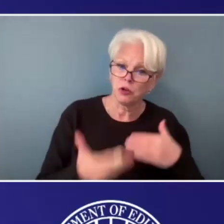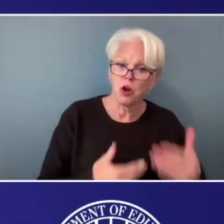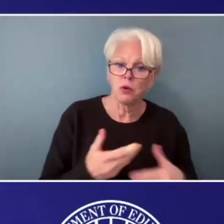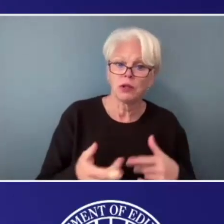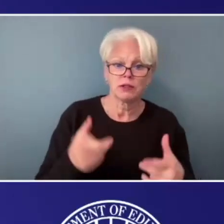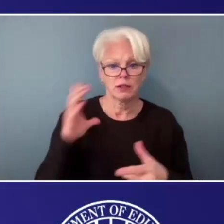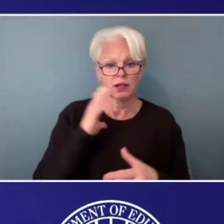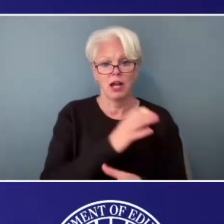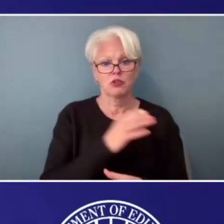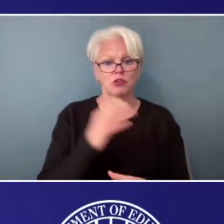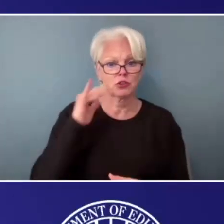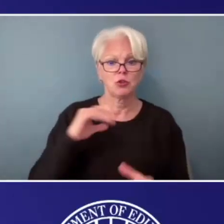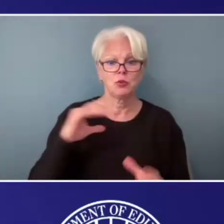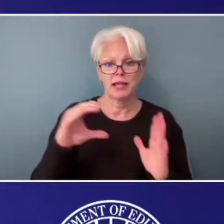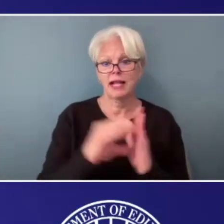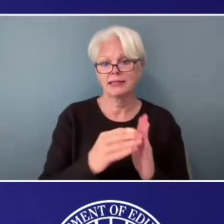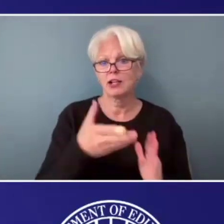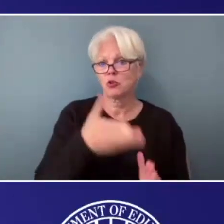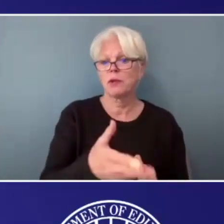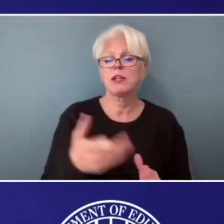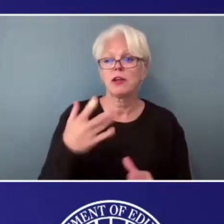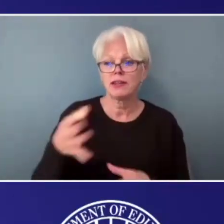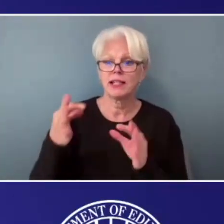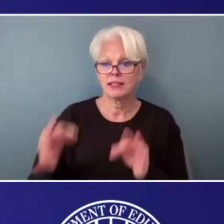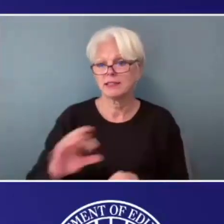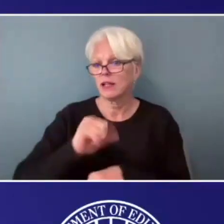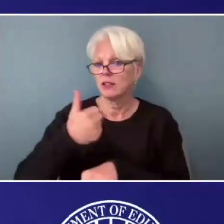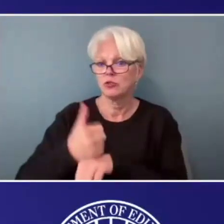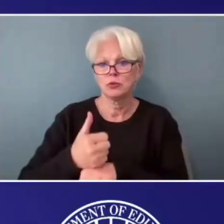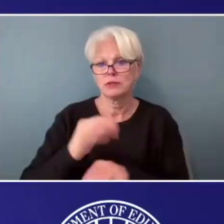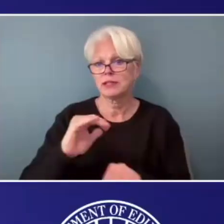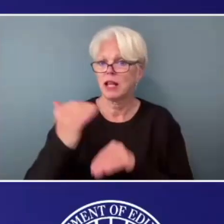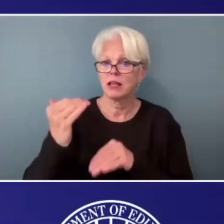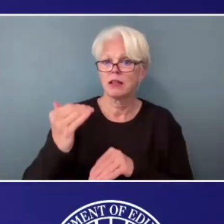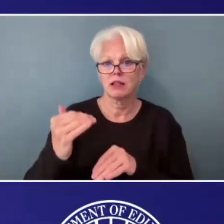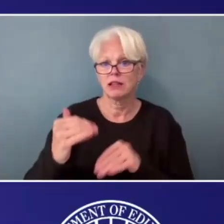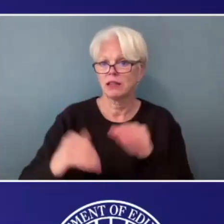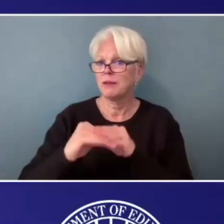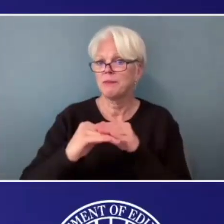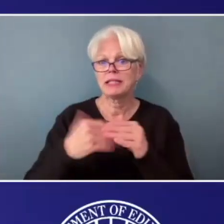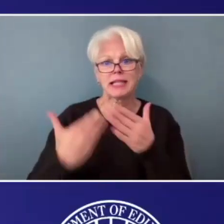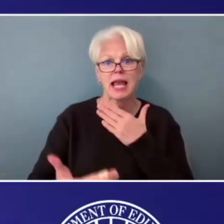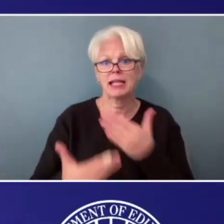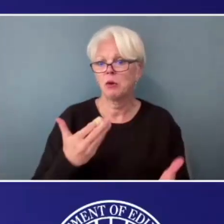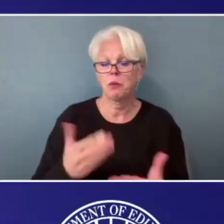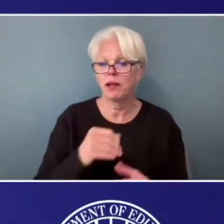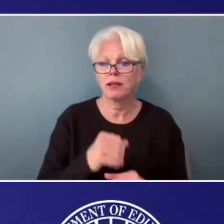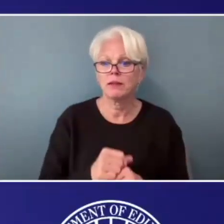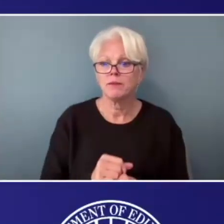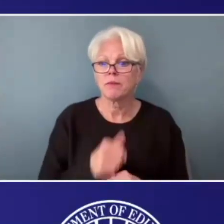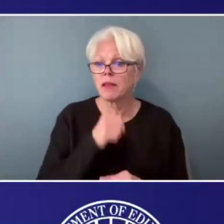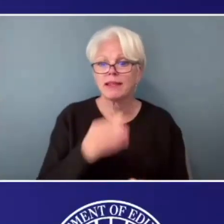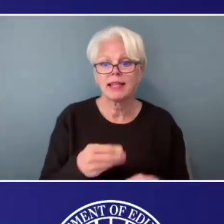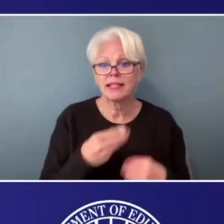and they chose to impose loan limits anyways. They didn't provide a extra carve-out for exceptionally high-cost